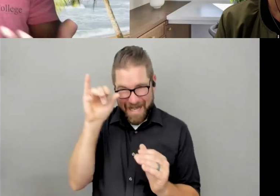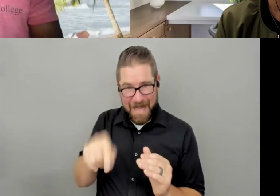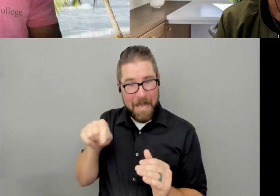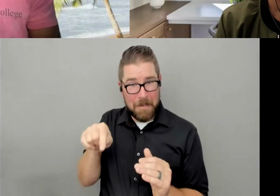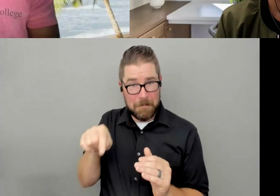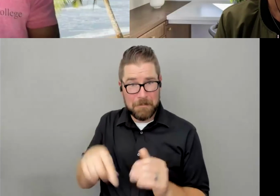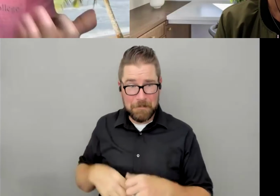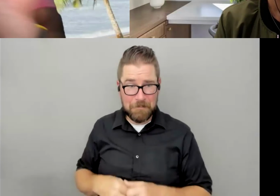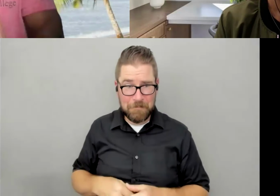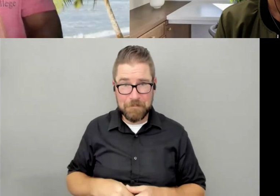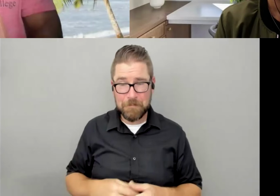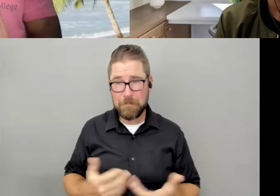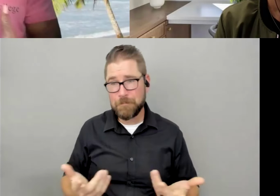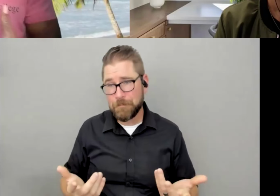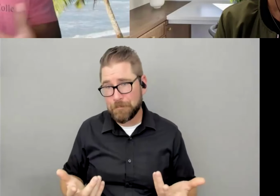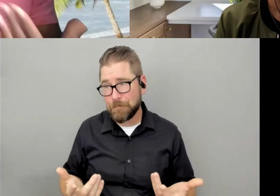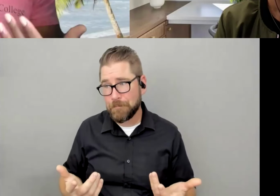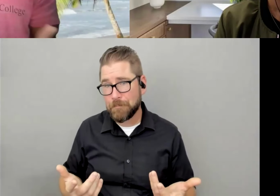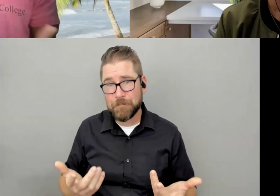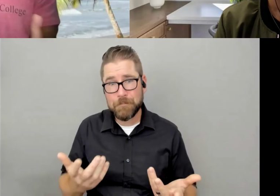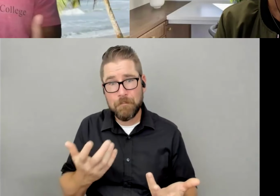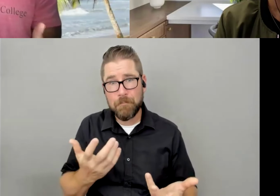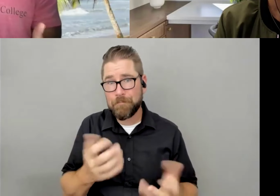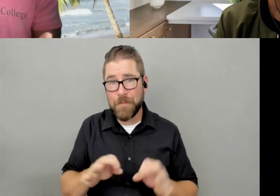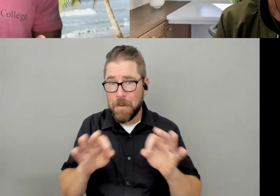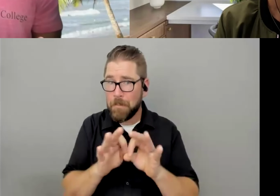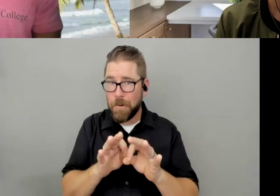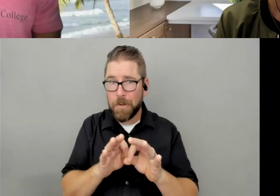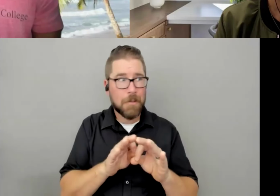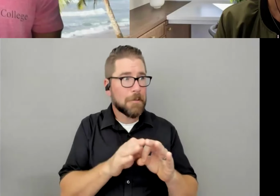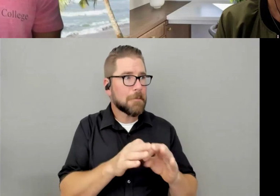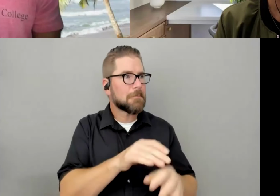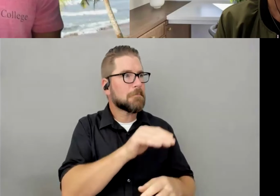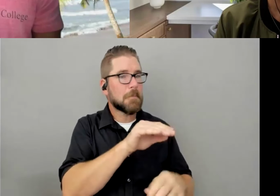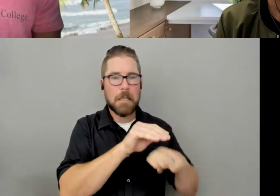So then you can come back and talk to the counselor. Okay. Actually, I, I haven't heard from this.